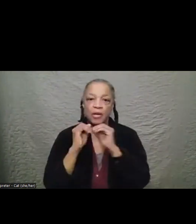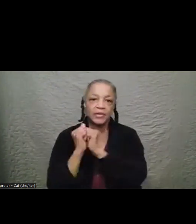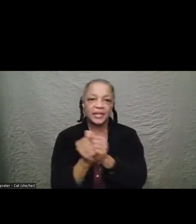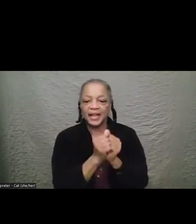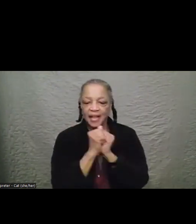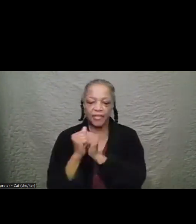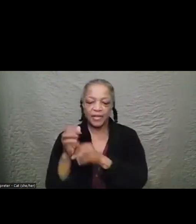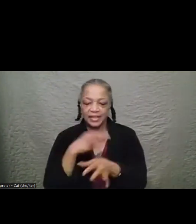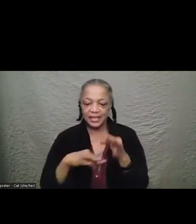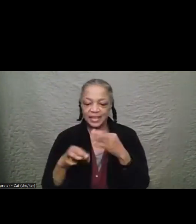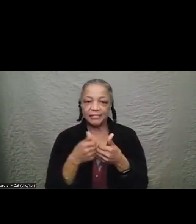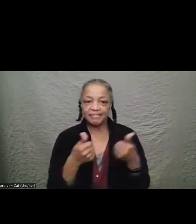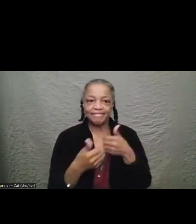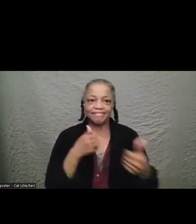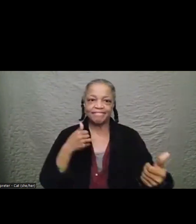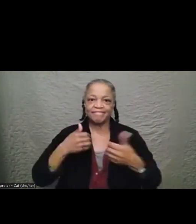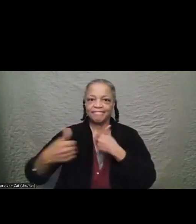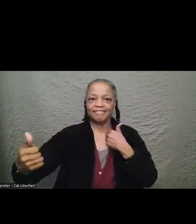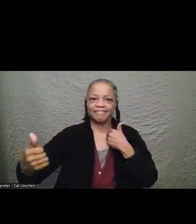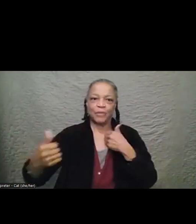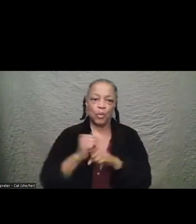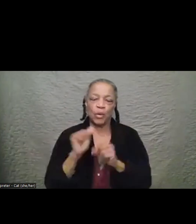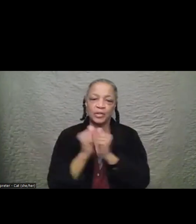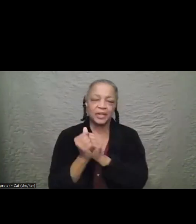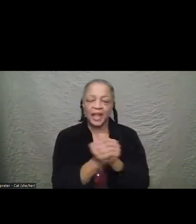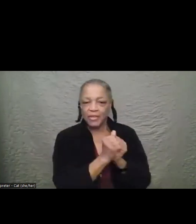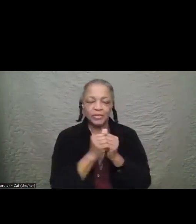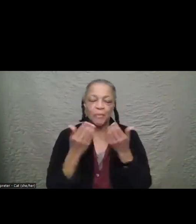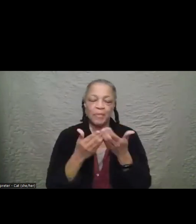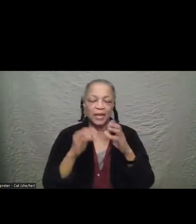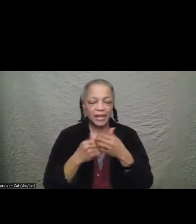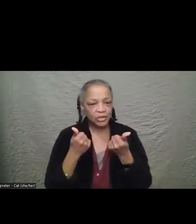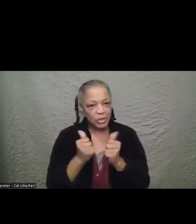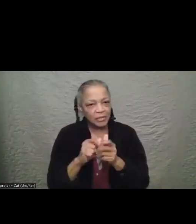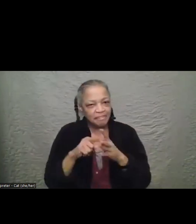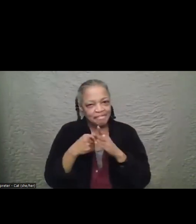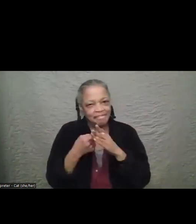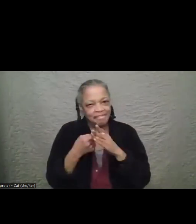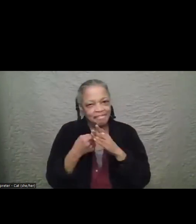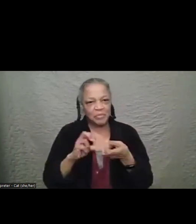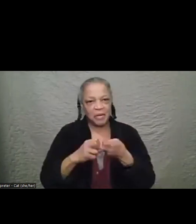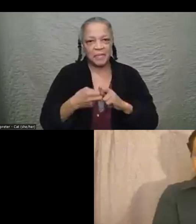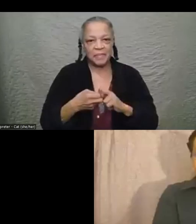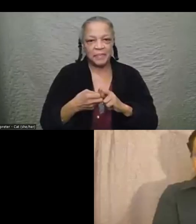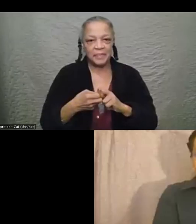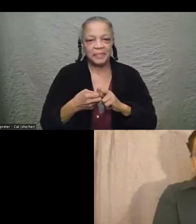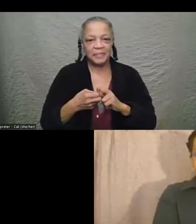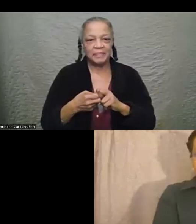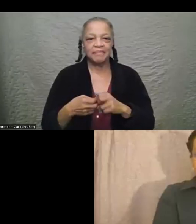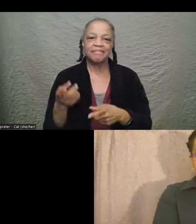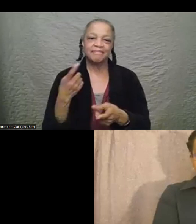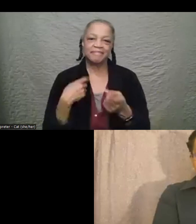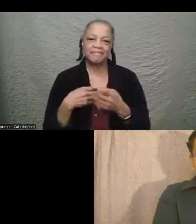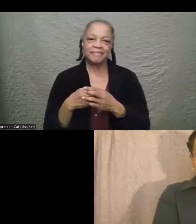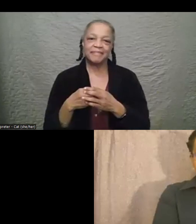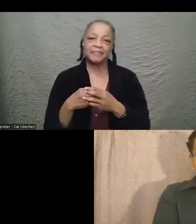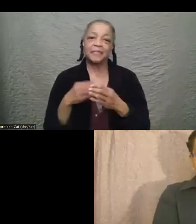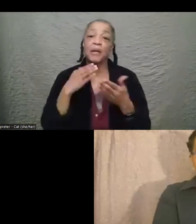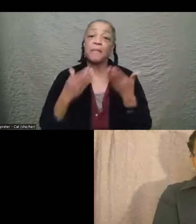sideload so maybe you can make a dent . I might be happy to take questions .